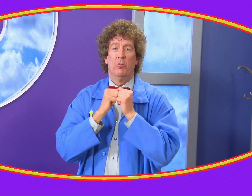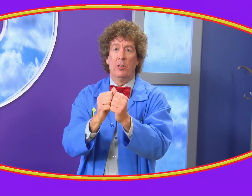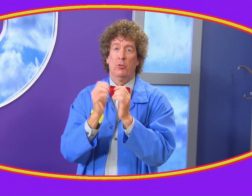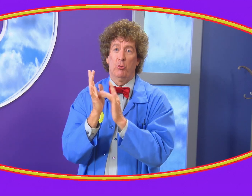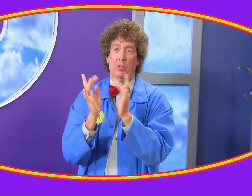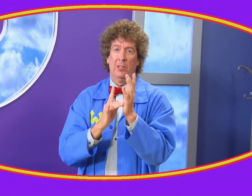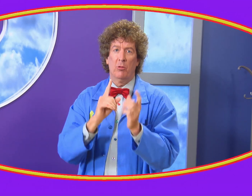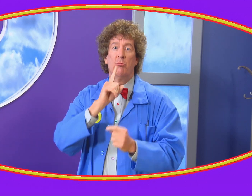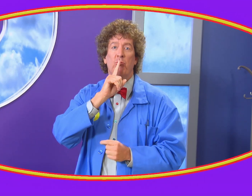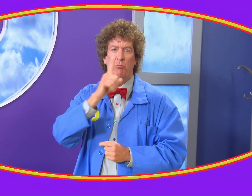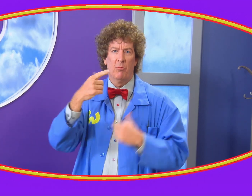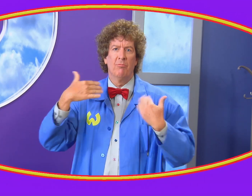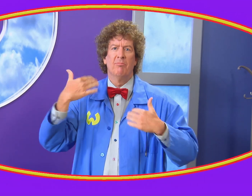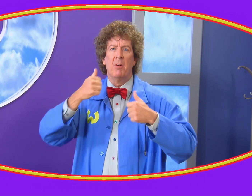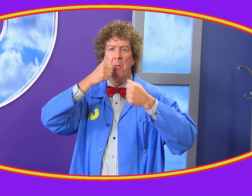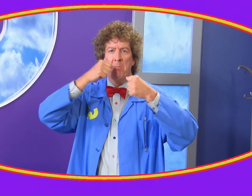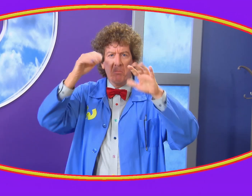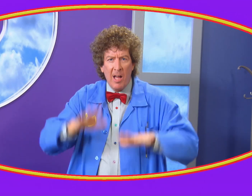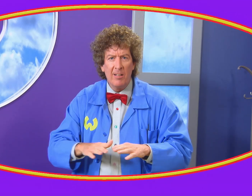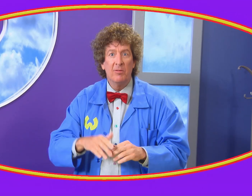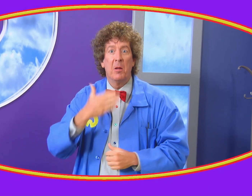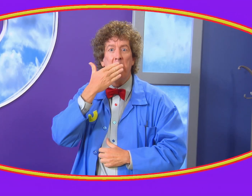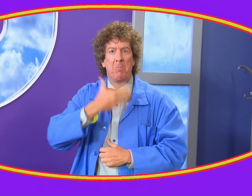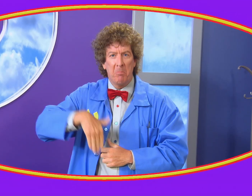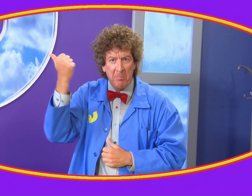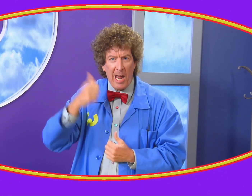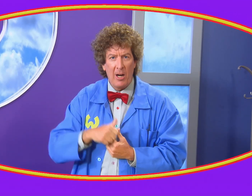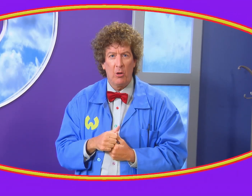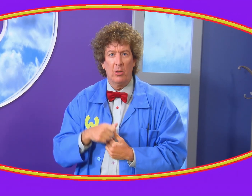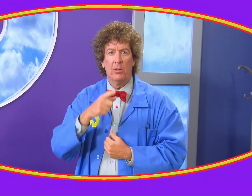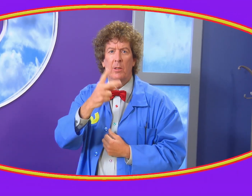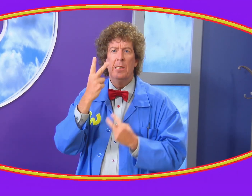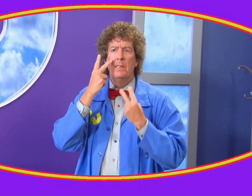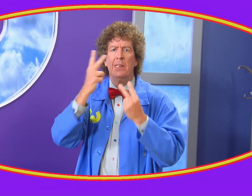LIVING WITH JESUS IS REALLY A BLESSING. IT'S SO MUCH BETTER.